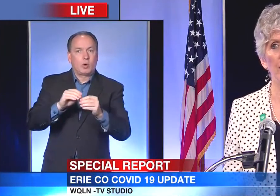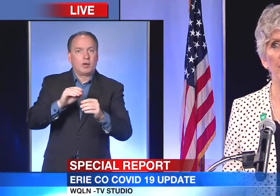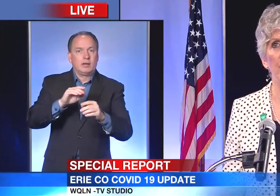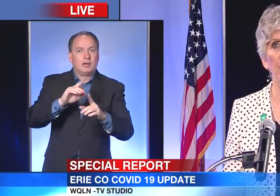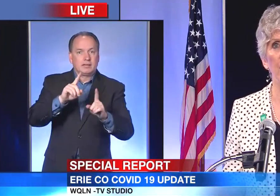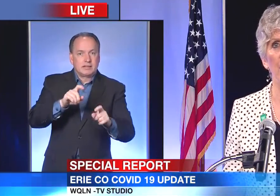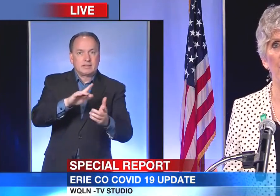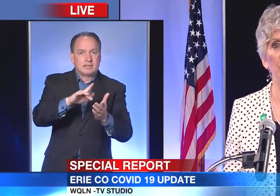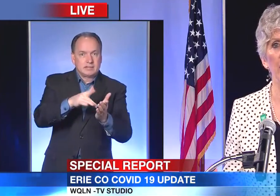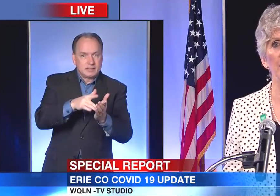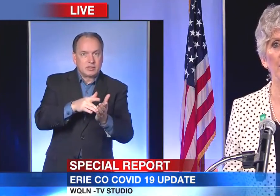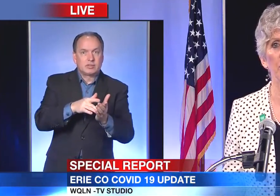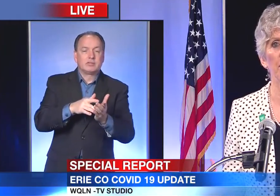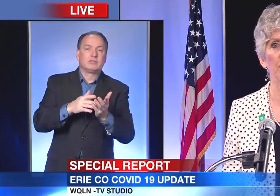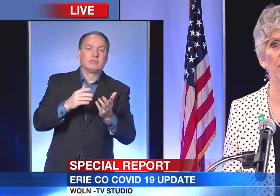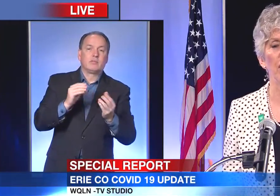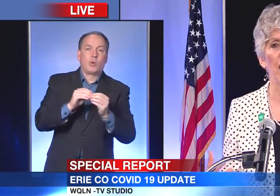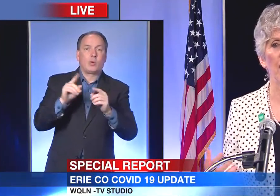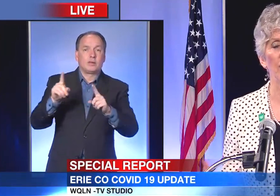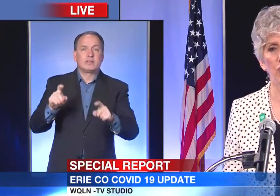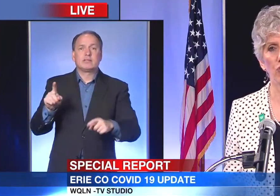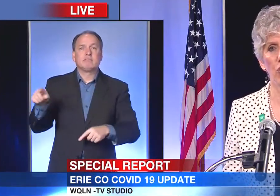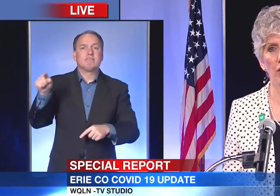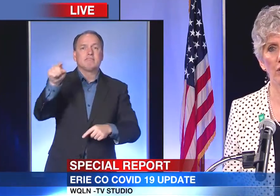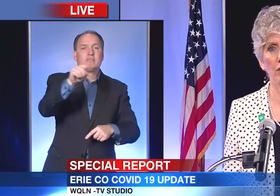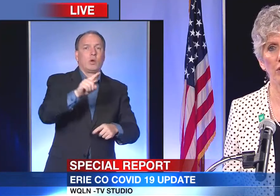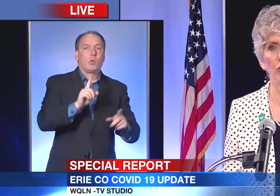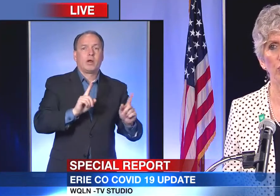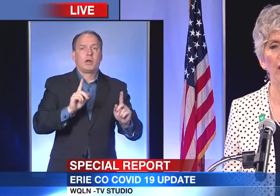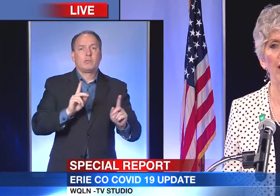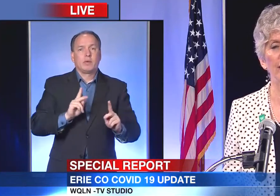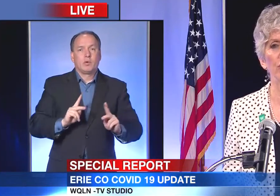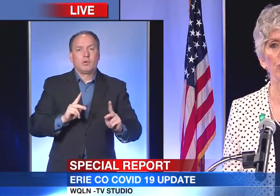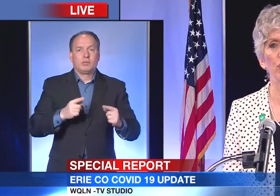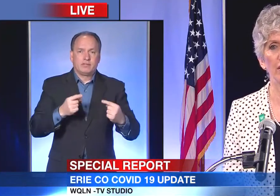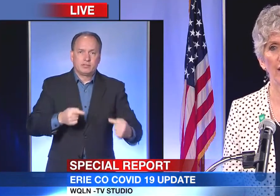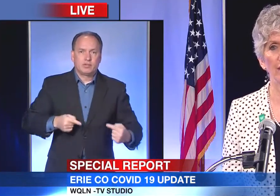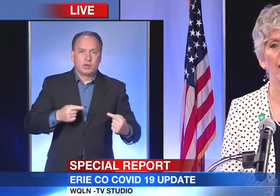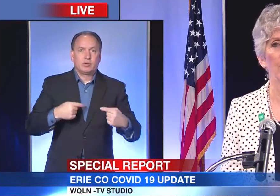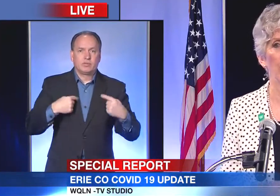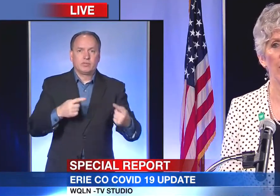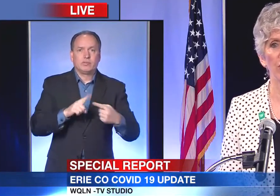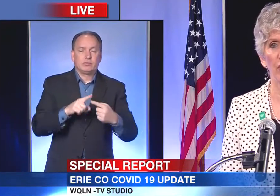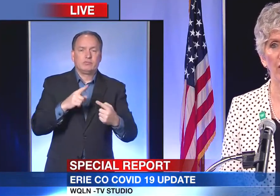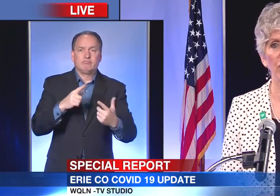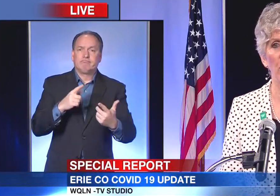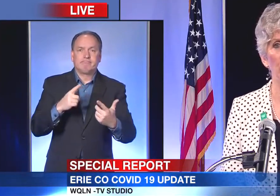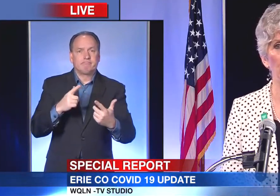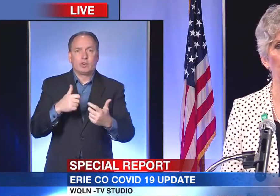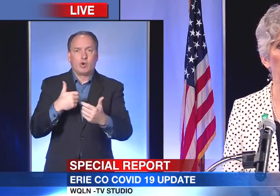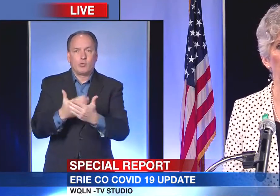MORE TESTING, WE NEED MORE TESTING LOCATIONS, WE NEED MORE TESTING IN PLACES WHERE PEOPLE